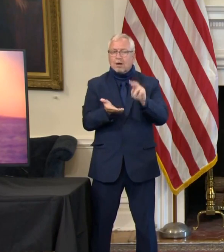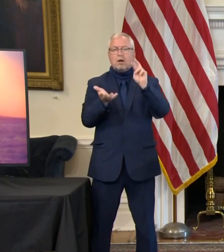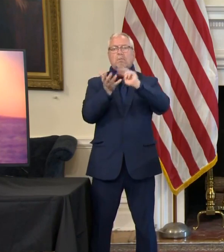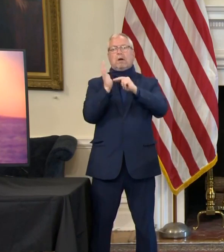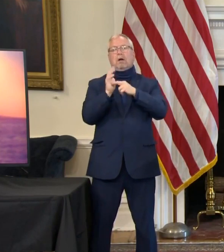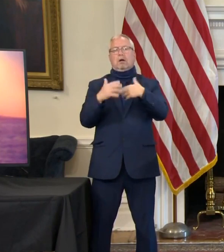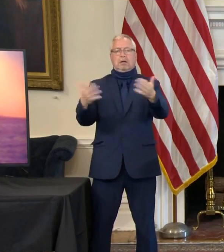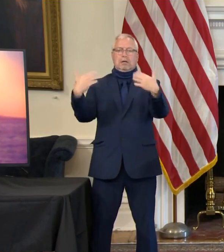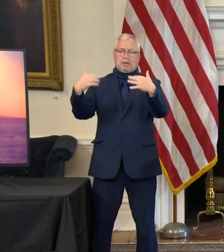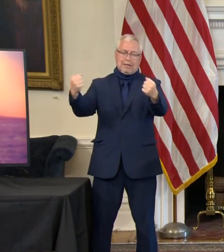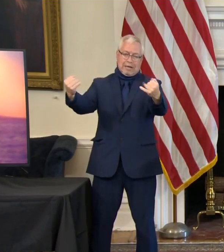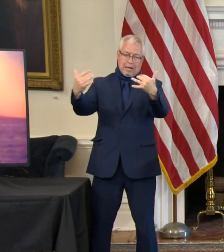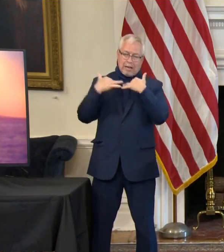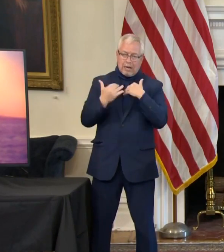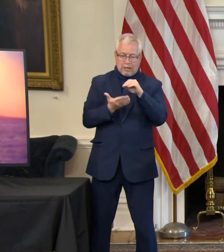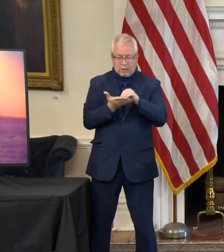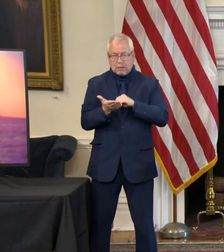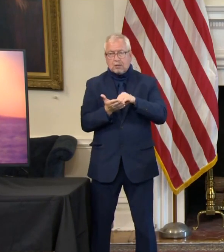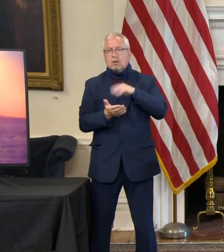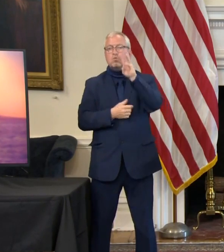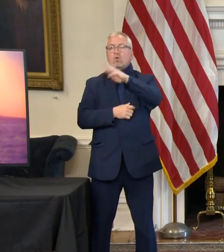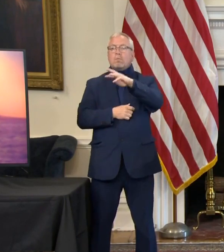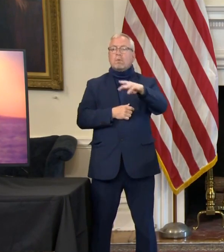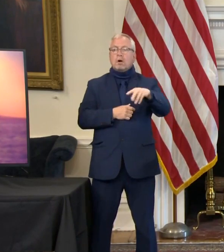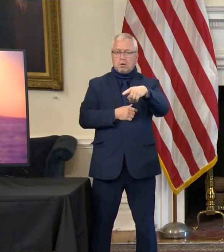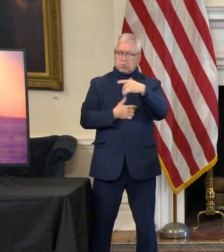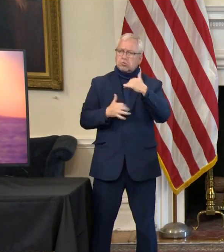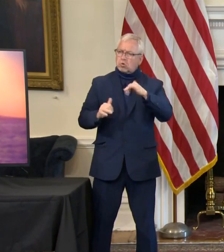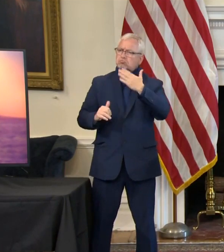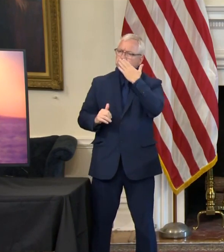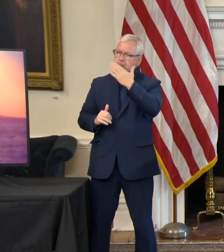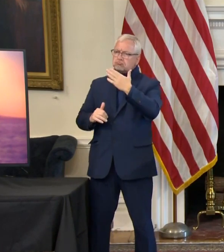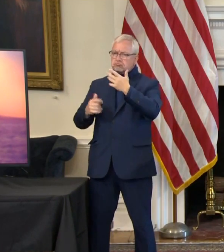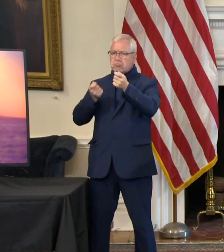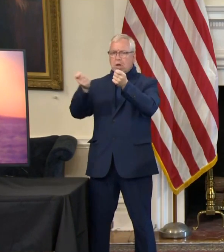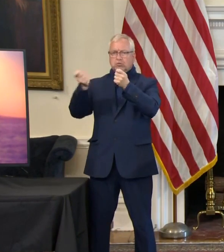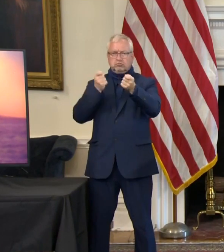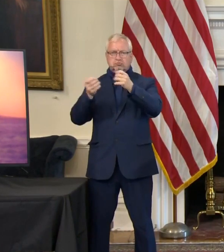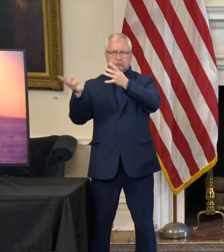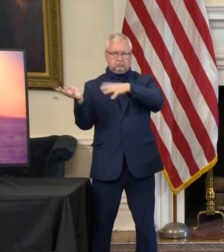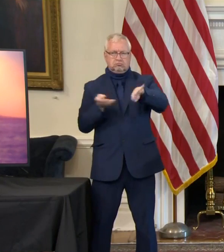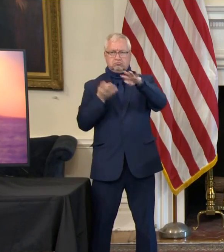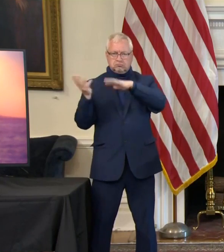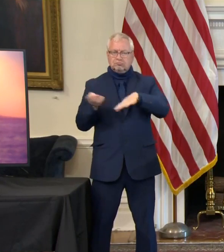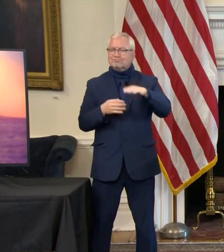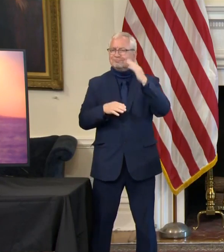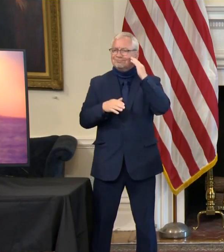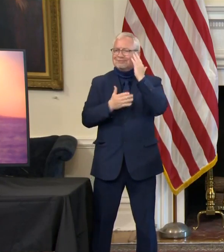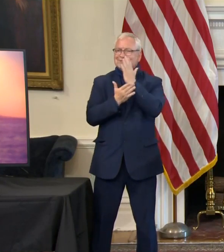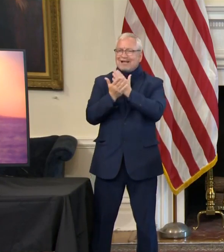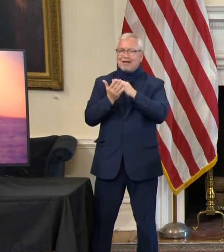FEDERAL LAW REQUIRES YOU TO GO BACK ON EVERY WEEK, WHICH CREATES TREMENDOUS DIFFICULTIES. THE WEBSITE IS HANDLING MOST PEOPLE.